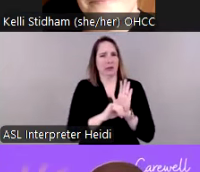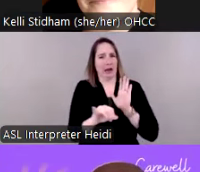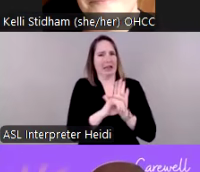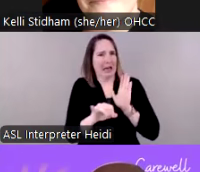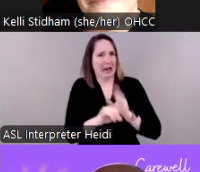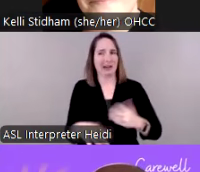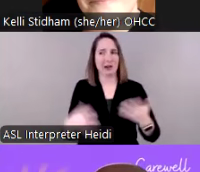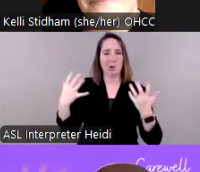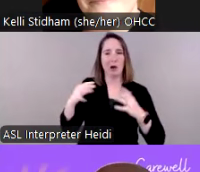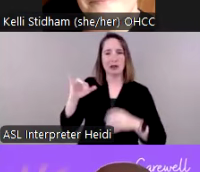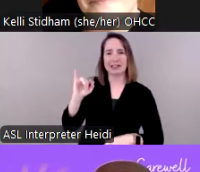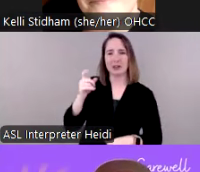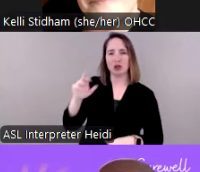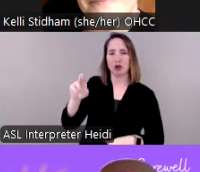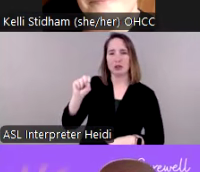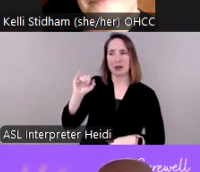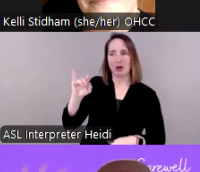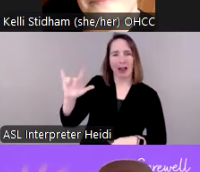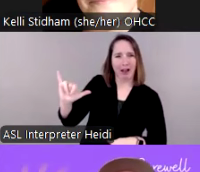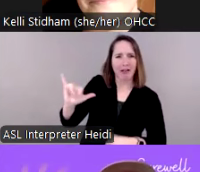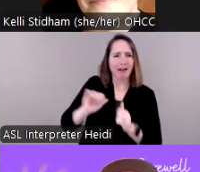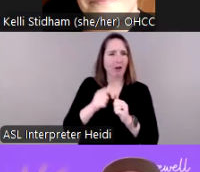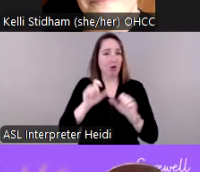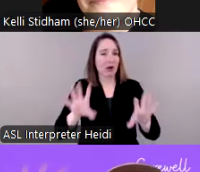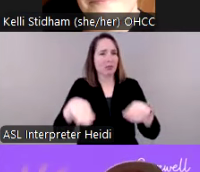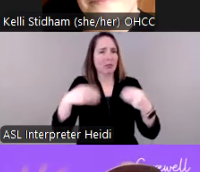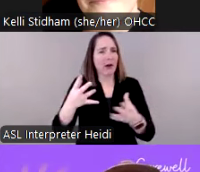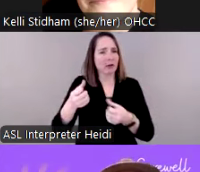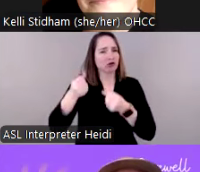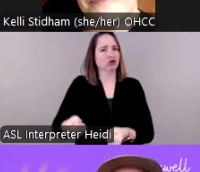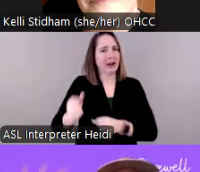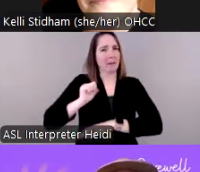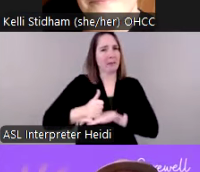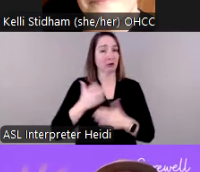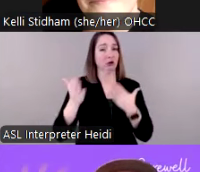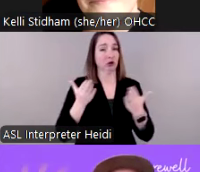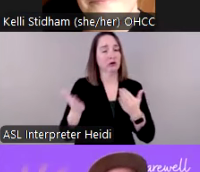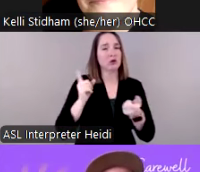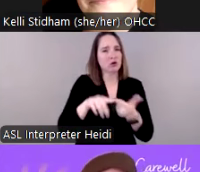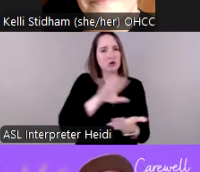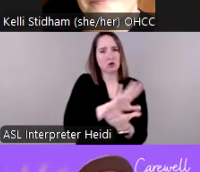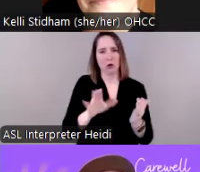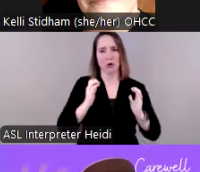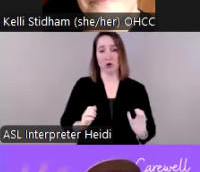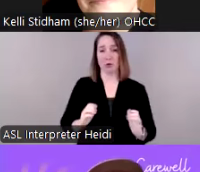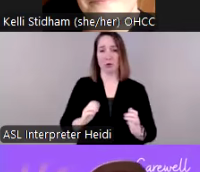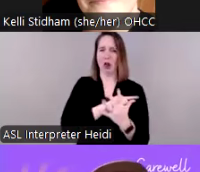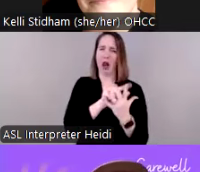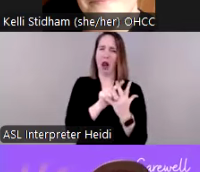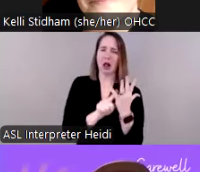intersectionality, and how can you provide strength-based services to your consumers. So hopefully